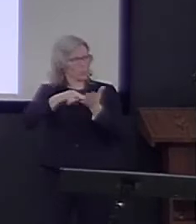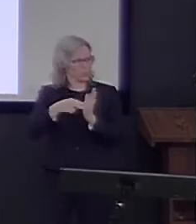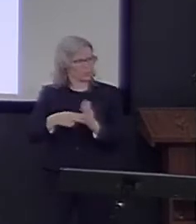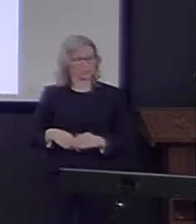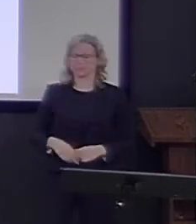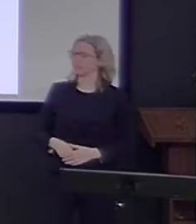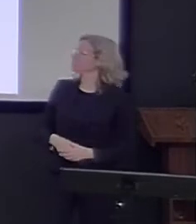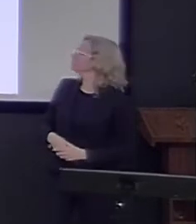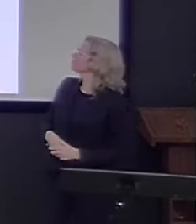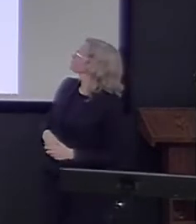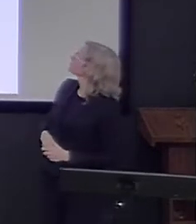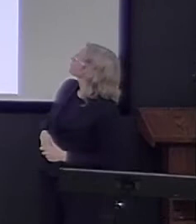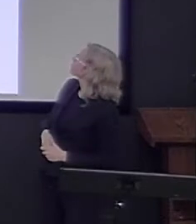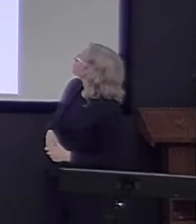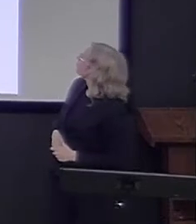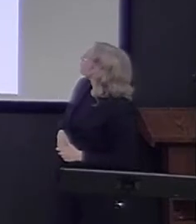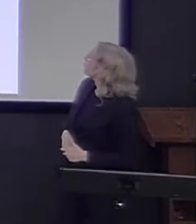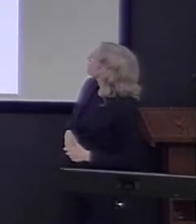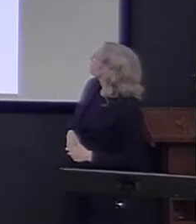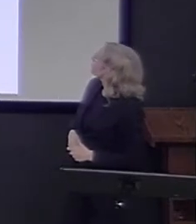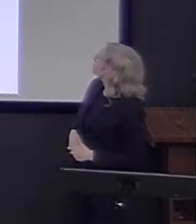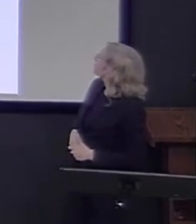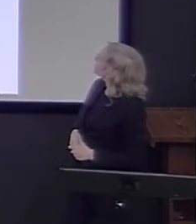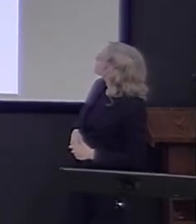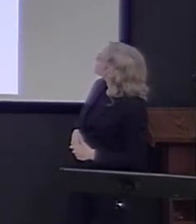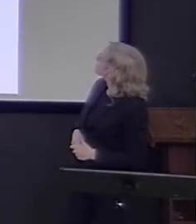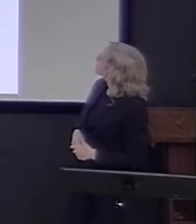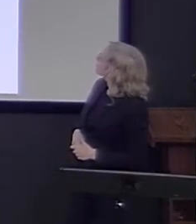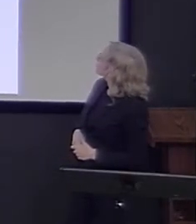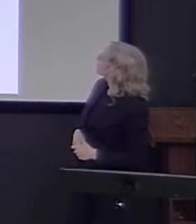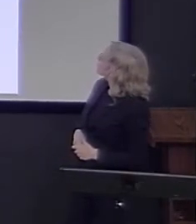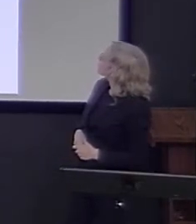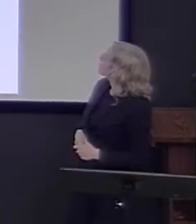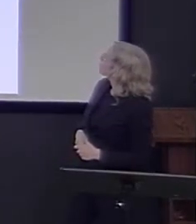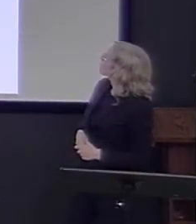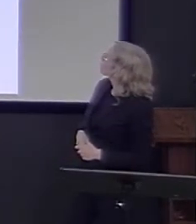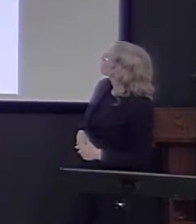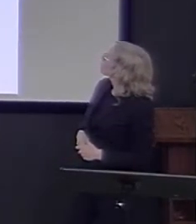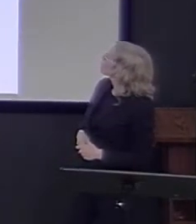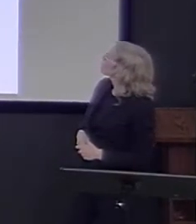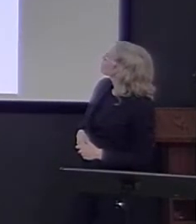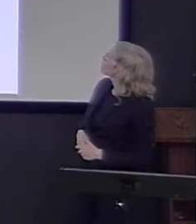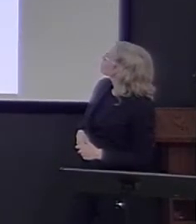It extends widely over the inner surface of the operculum and has a distinct boundary with the insular cortex.